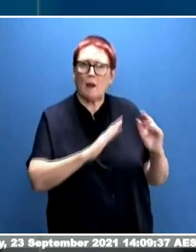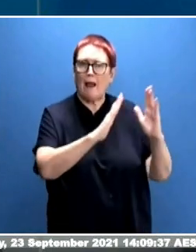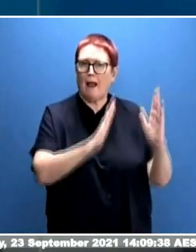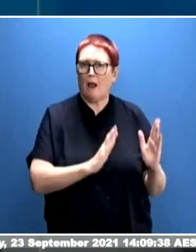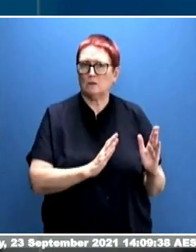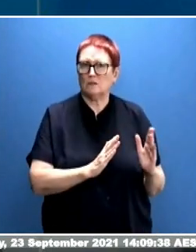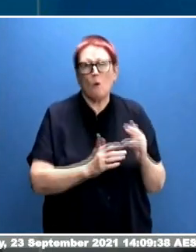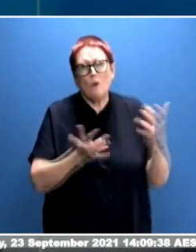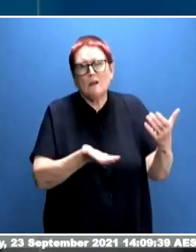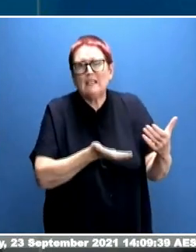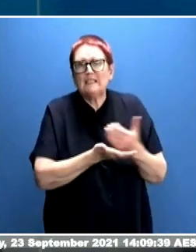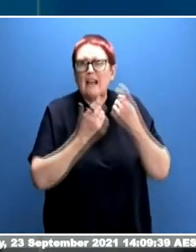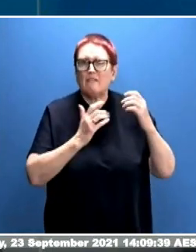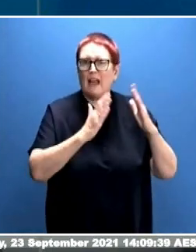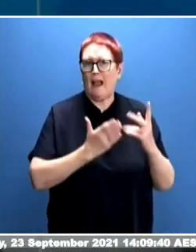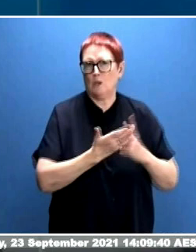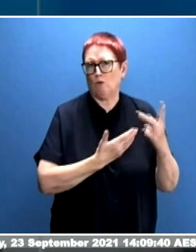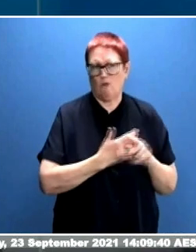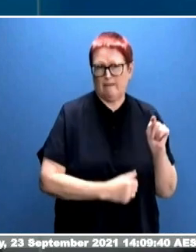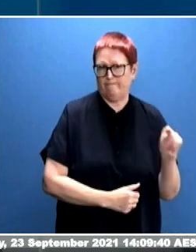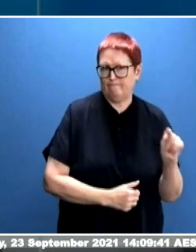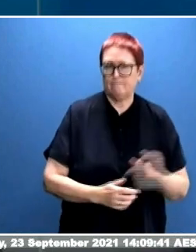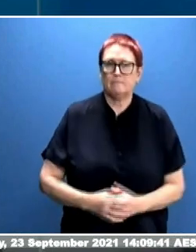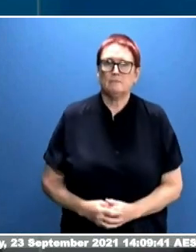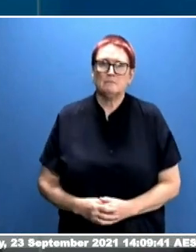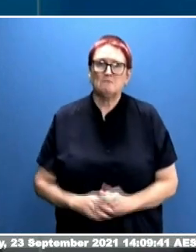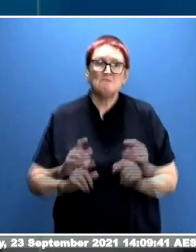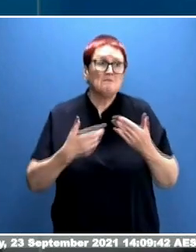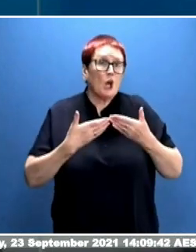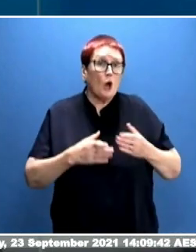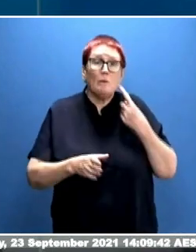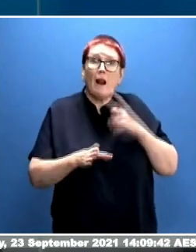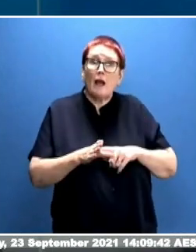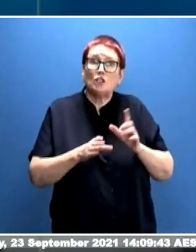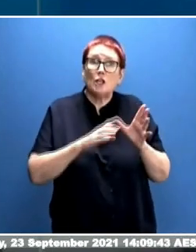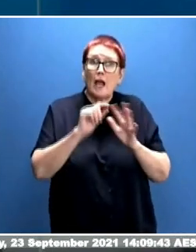House or program in April last year, 2020.